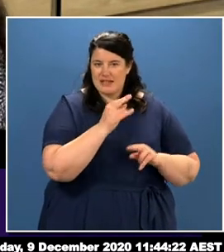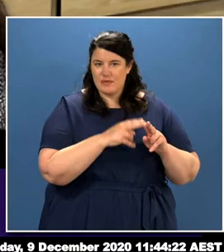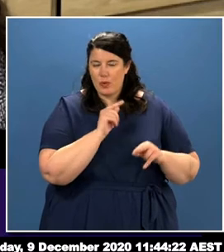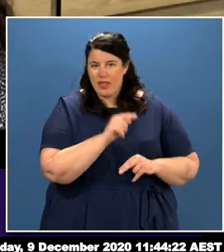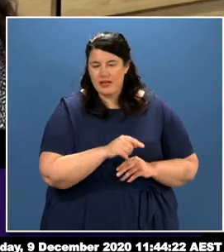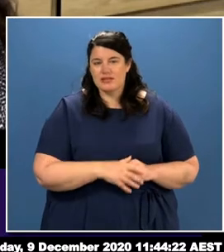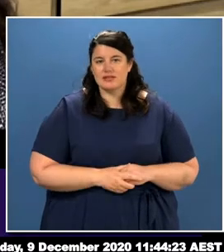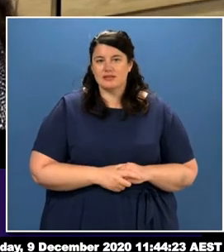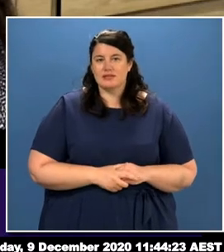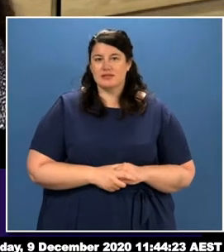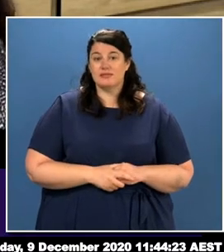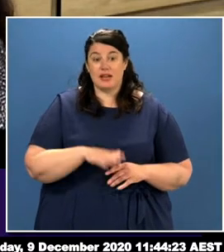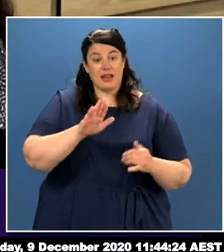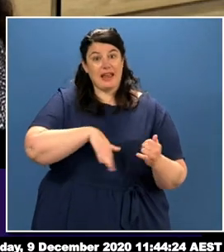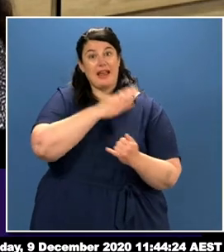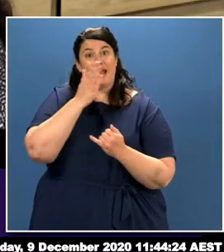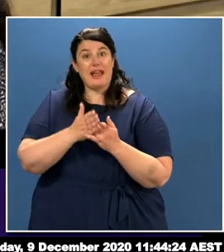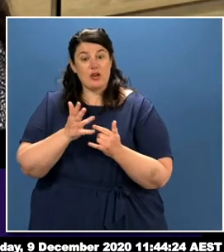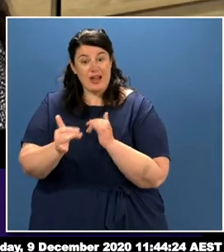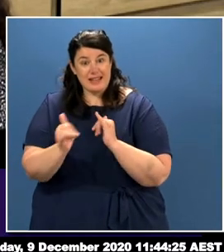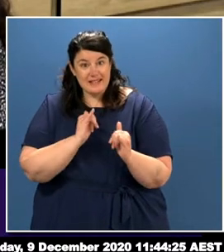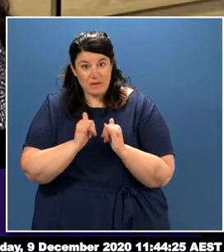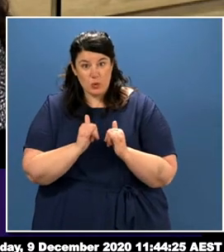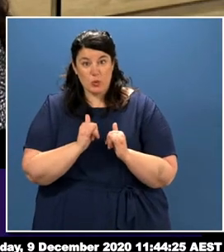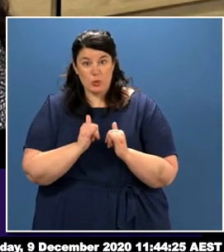At the conclusion of the interview, you were asked, weren't you,